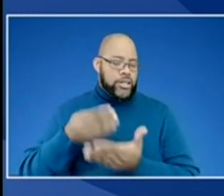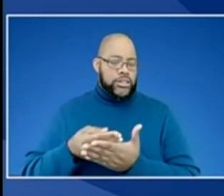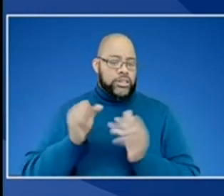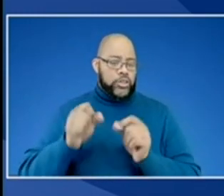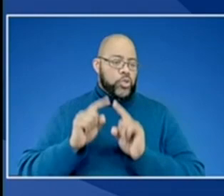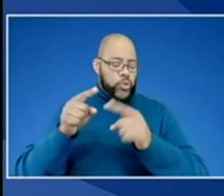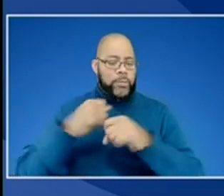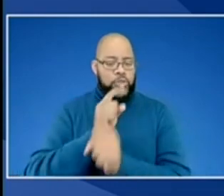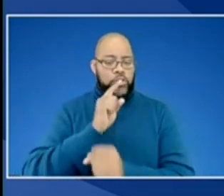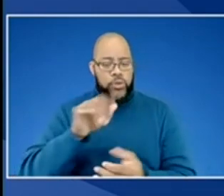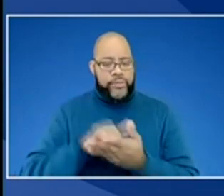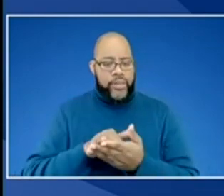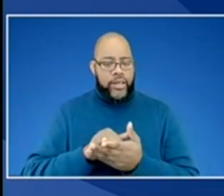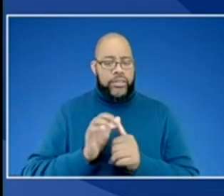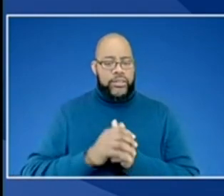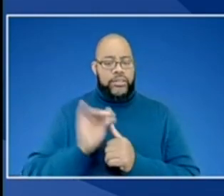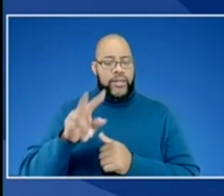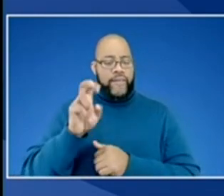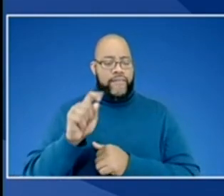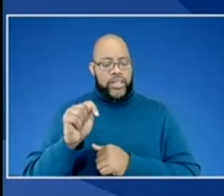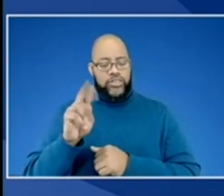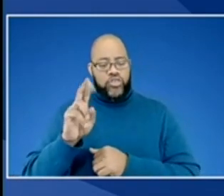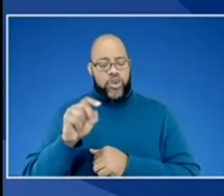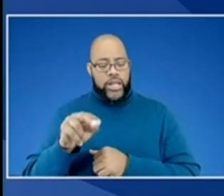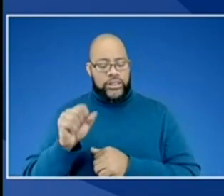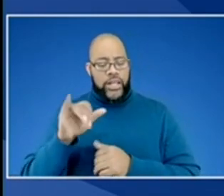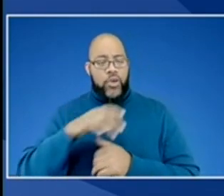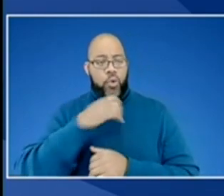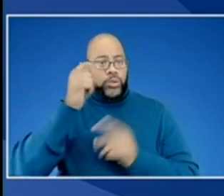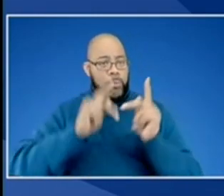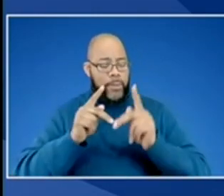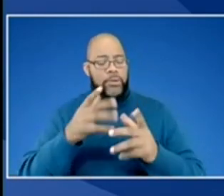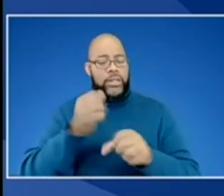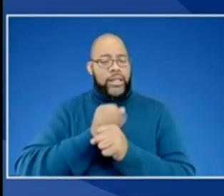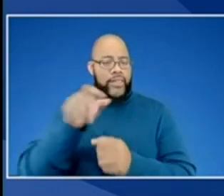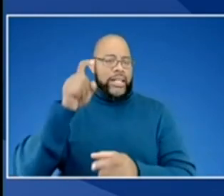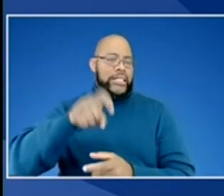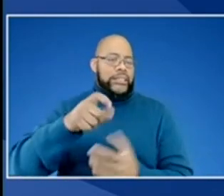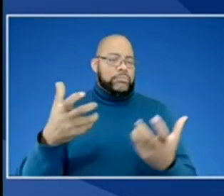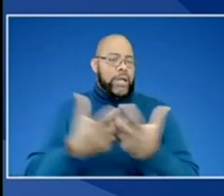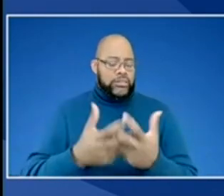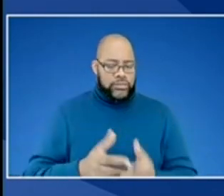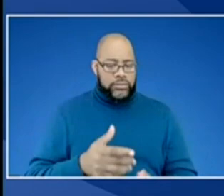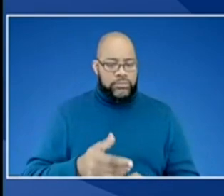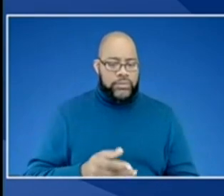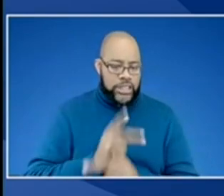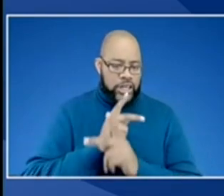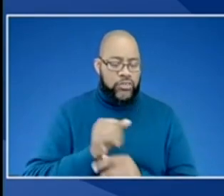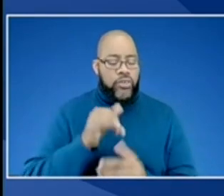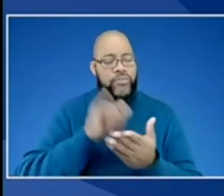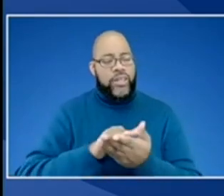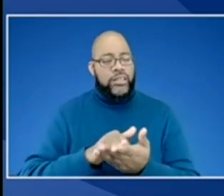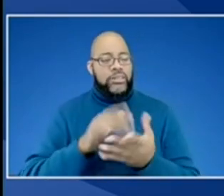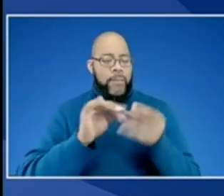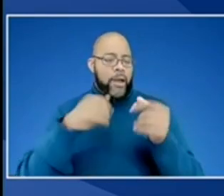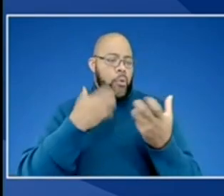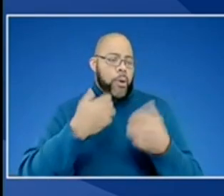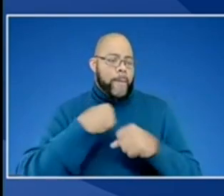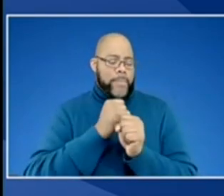sure that those veterans and those elderly folks are getting their needs taken care of. So that's the comment that I wanted to present.